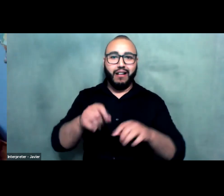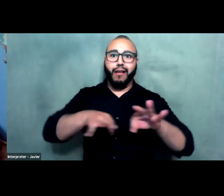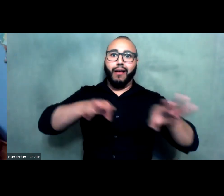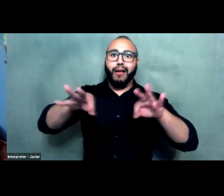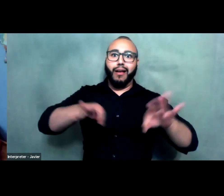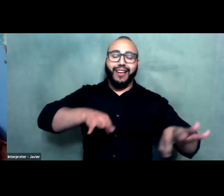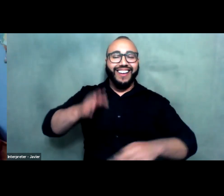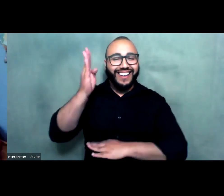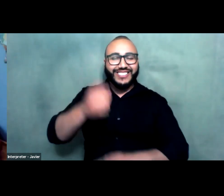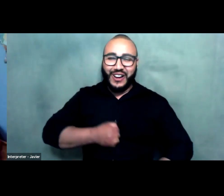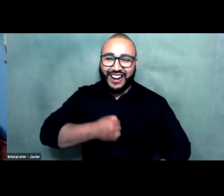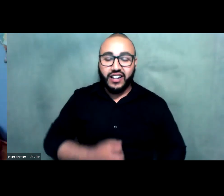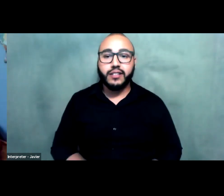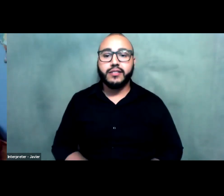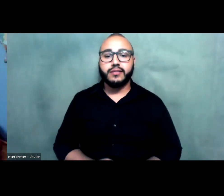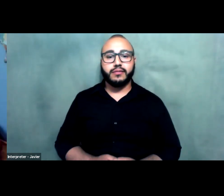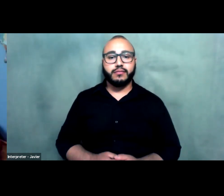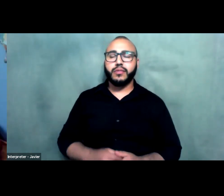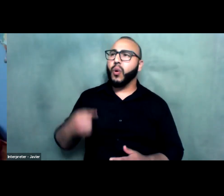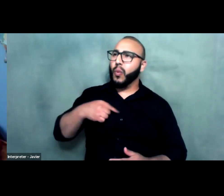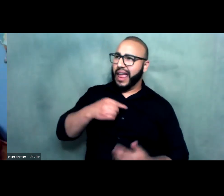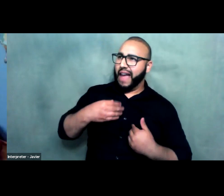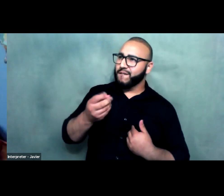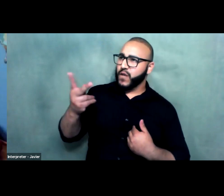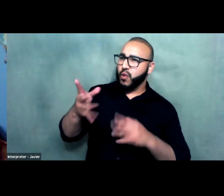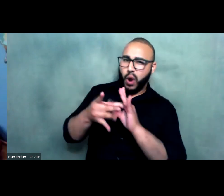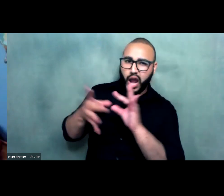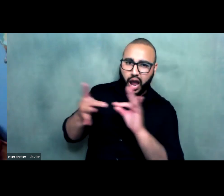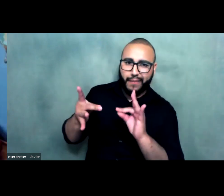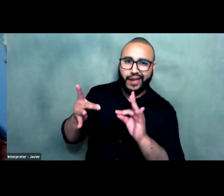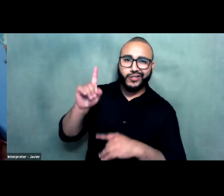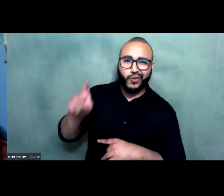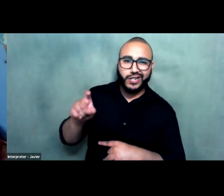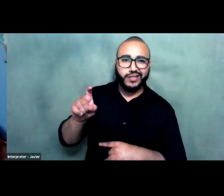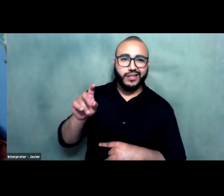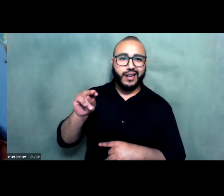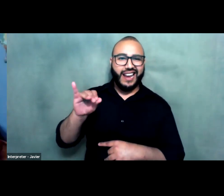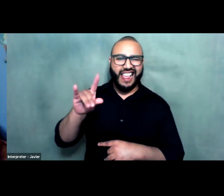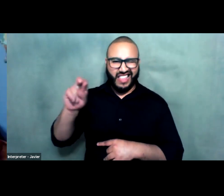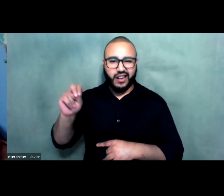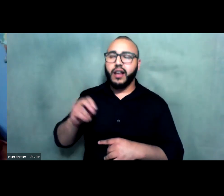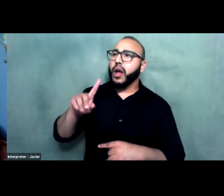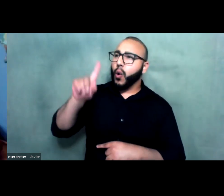Nileen Clark: We do have a couple of comments and question and the Q&A. Why does the